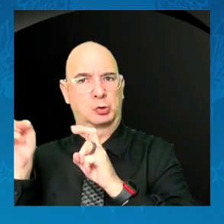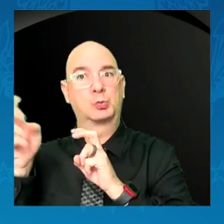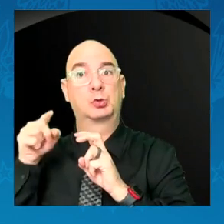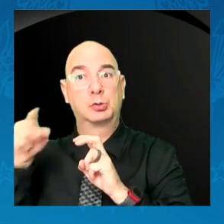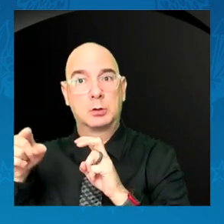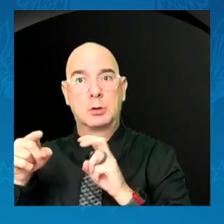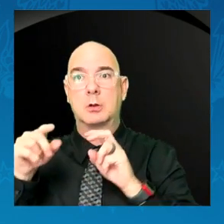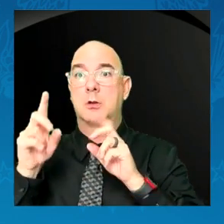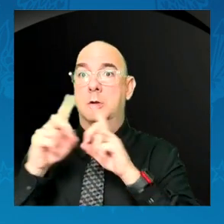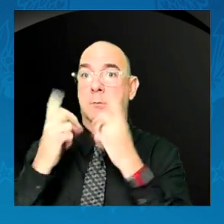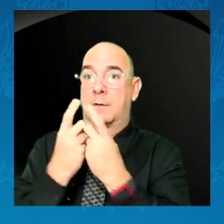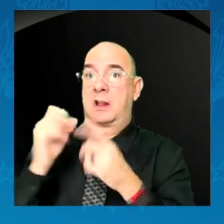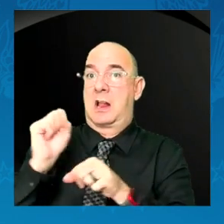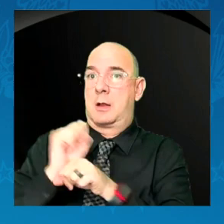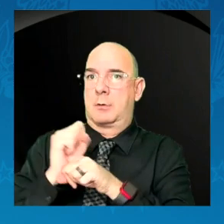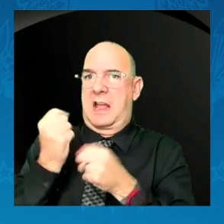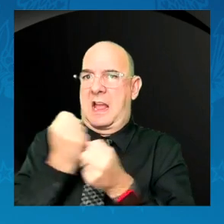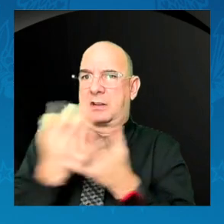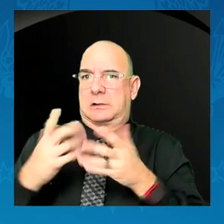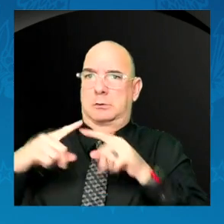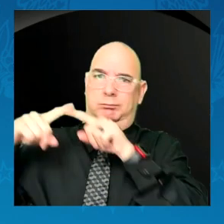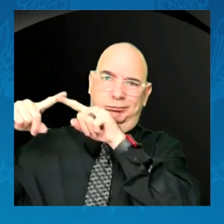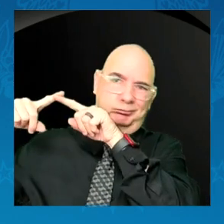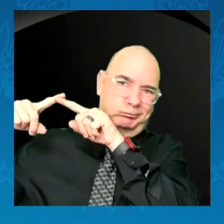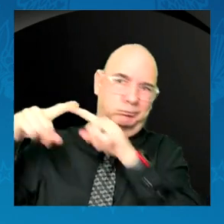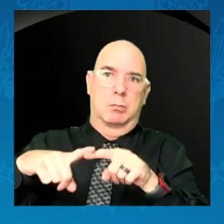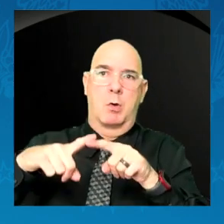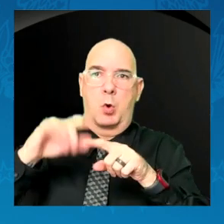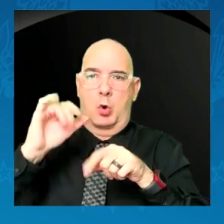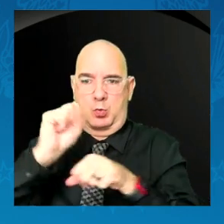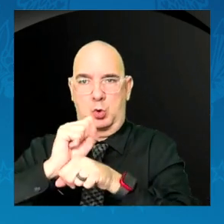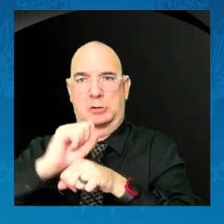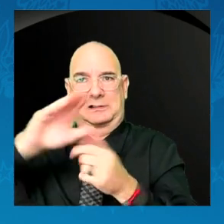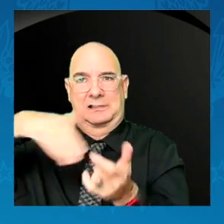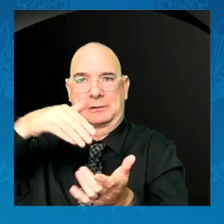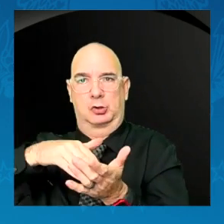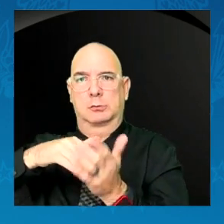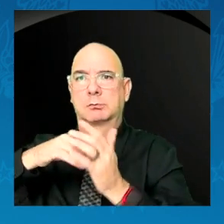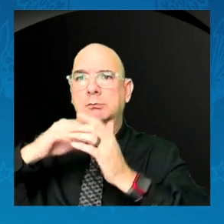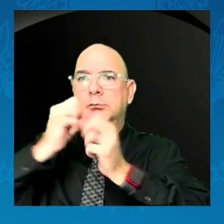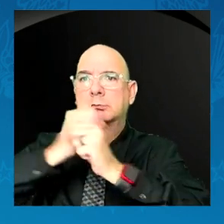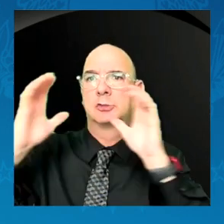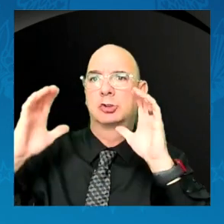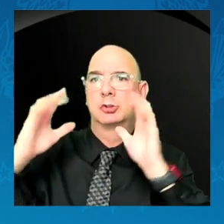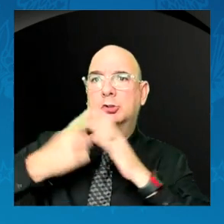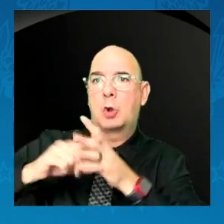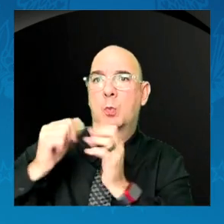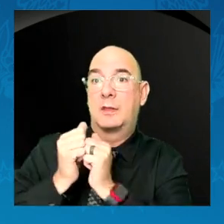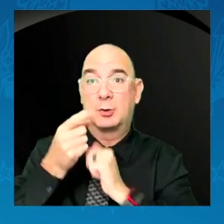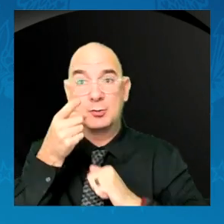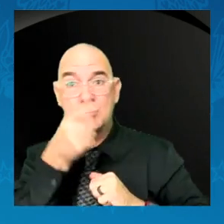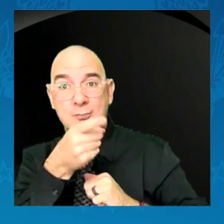that starts with you and President Biden. Equity and junk quality are at the center of the department's work. Our goal is to help connect workers